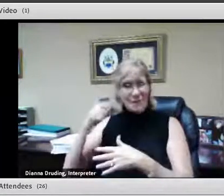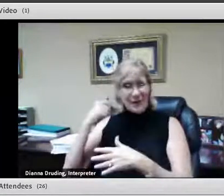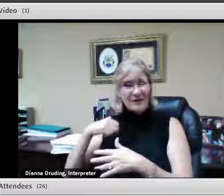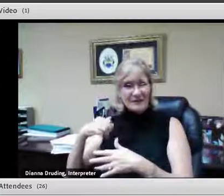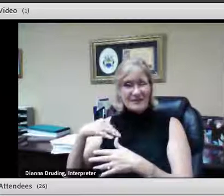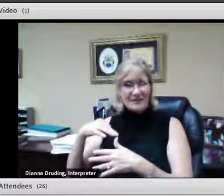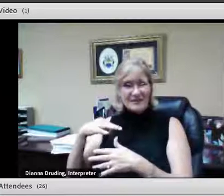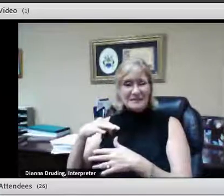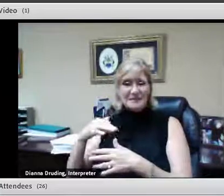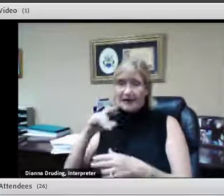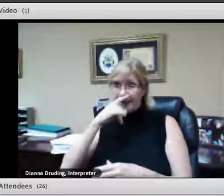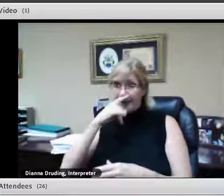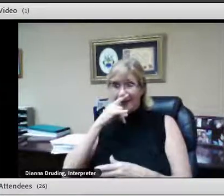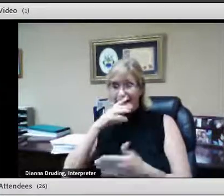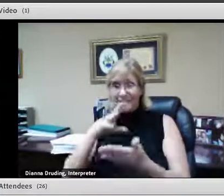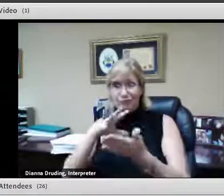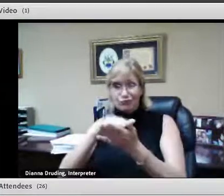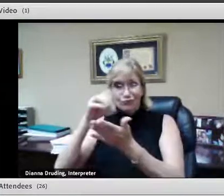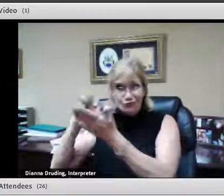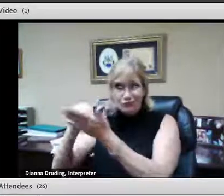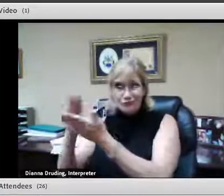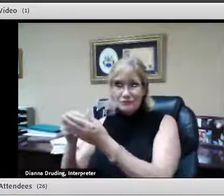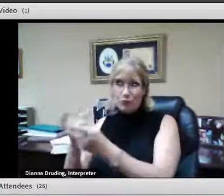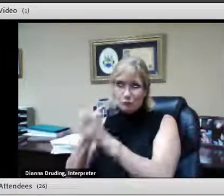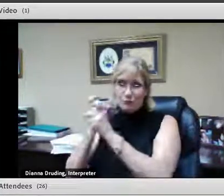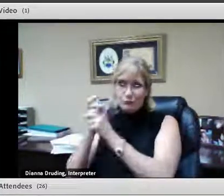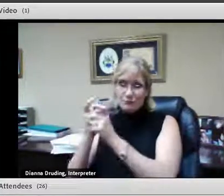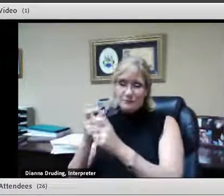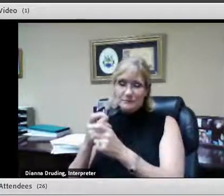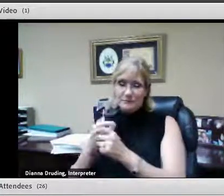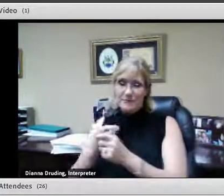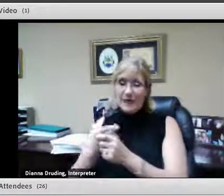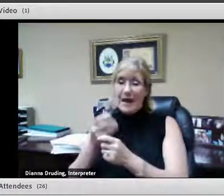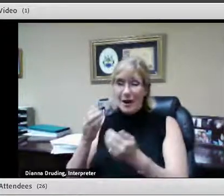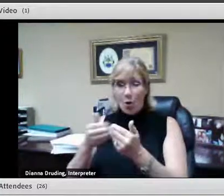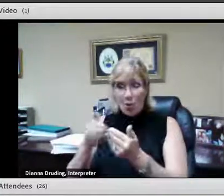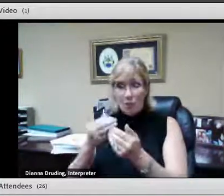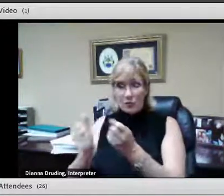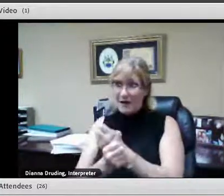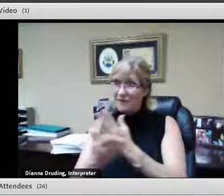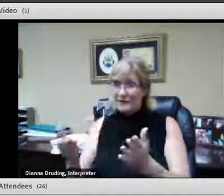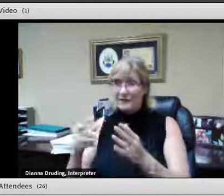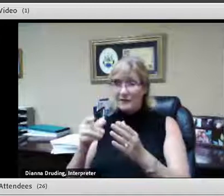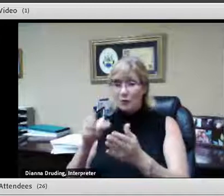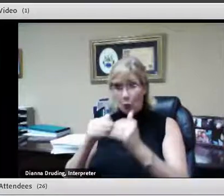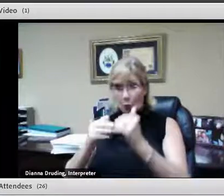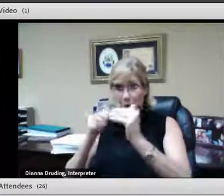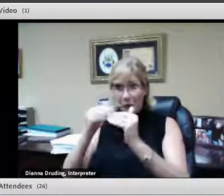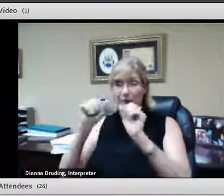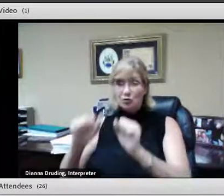Kids really pick it up pretty easily, and almost everything you build is 3-D-printable. You don't actually have to have a 3-D printer